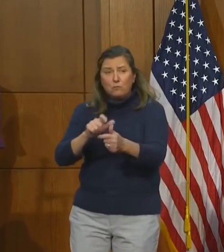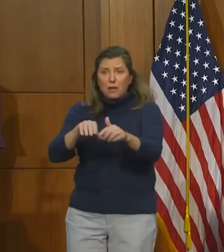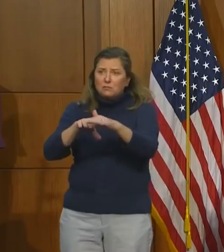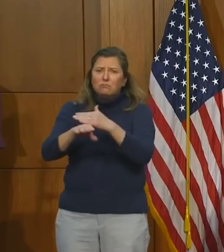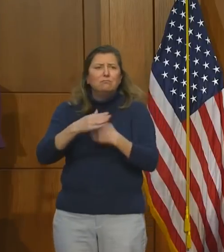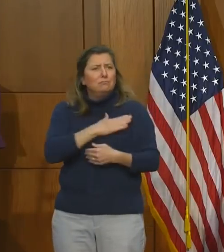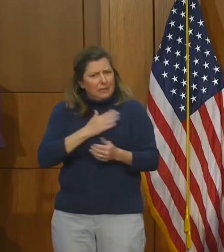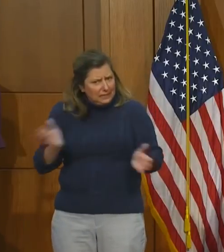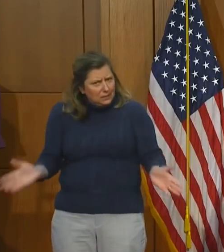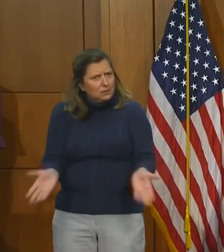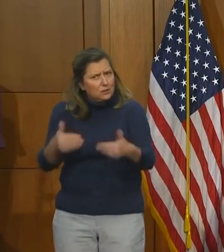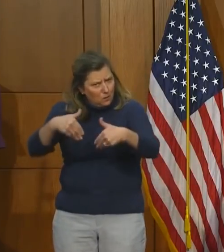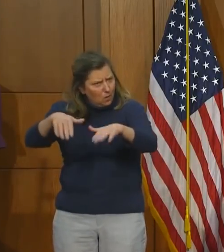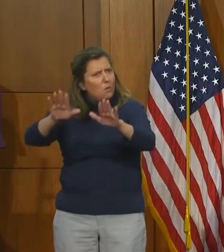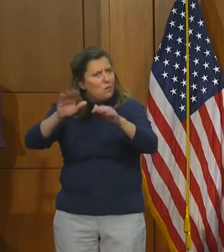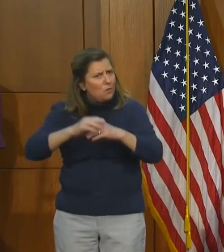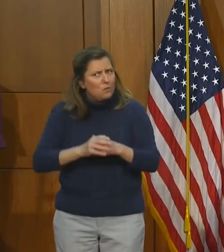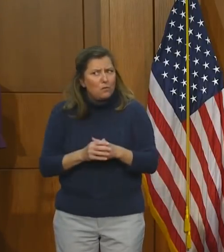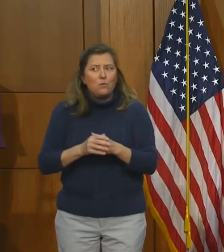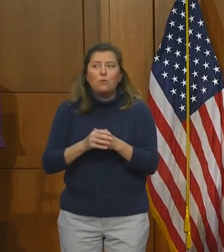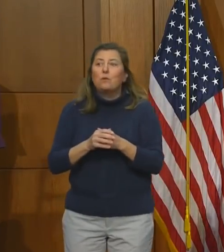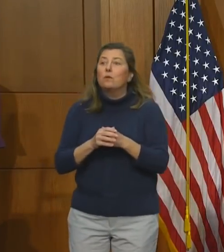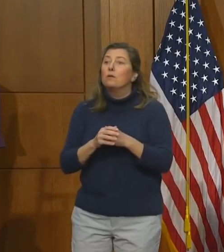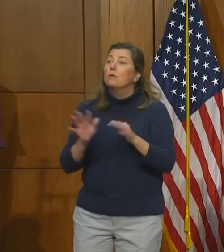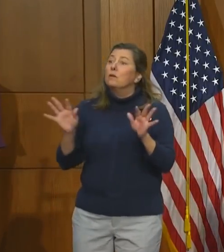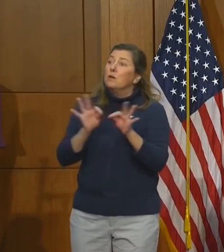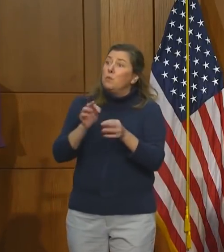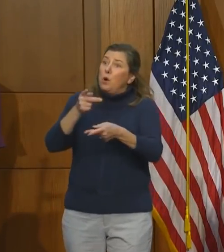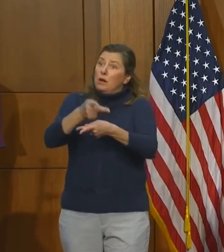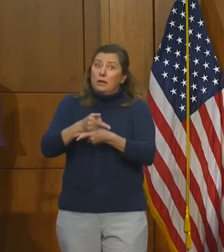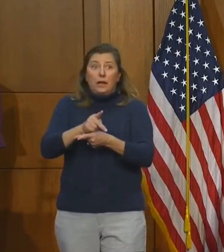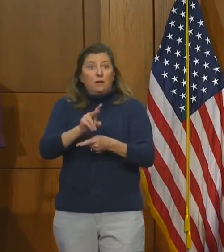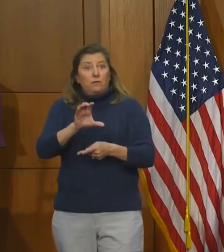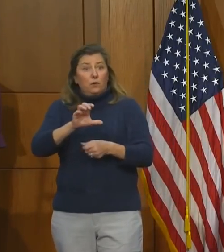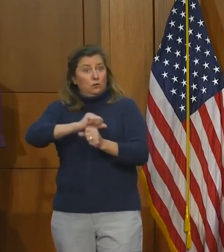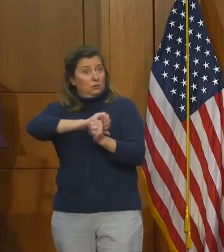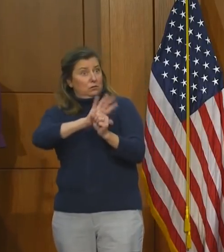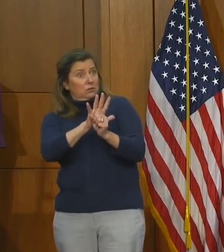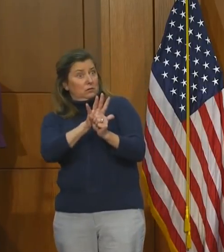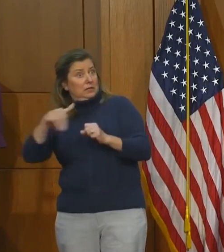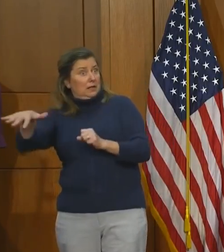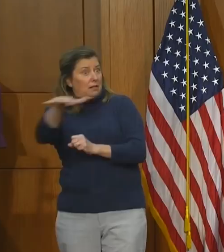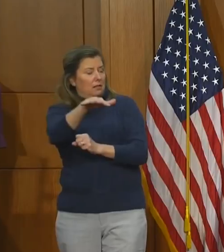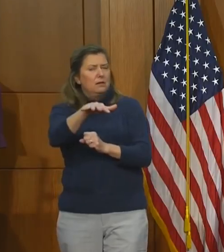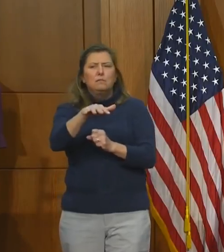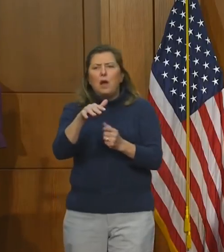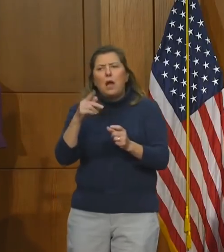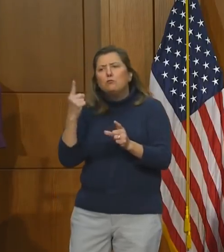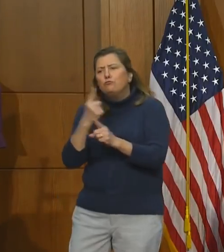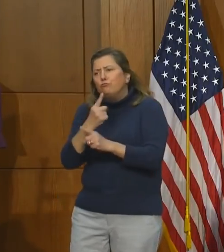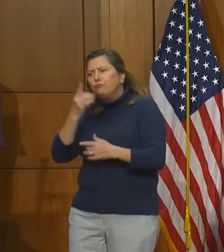VIRGINIANS TO TAKE CARE OF THEIR HEALTH. IF YOU NEED TO SEE A DOCTOR OR PROVIDER PLEASE